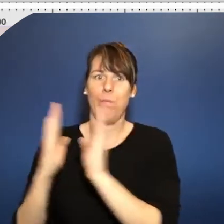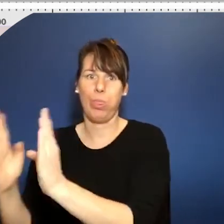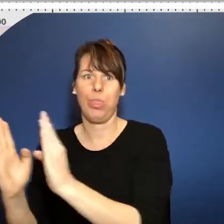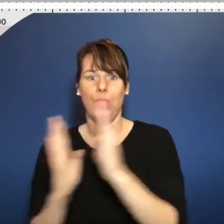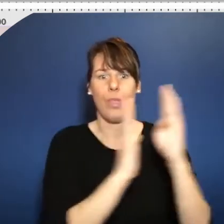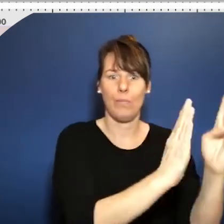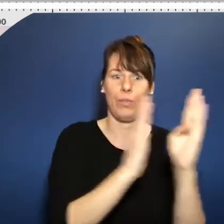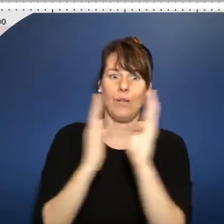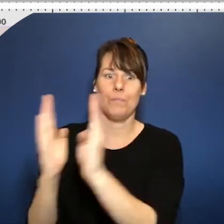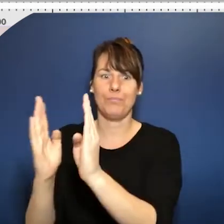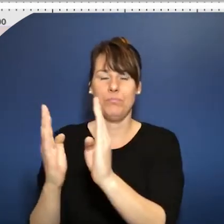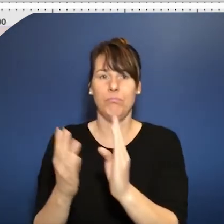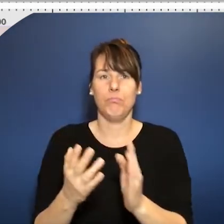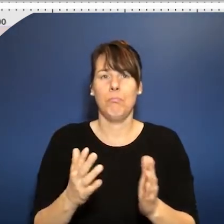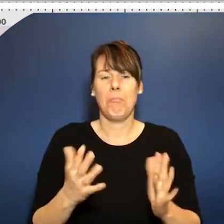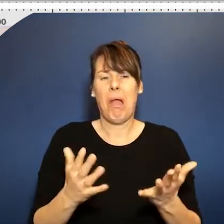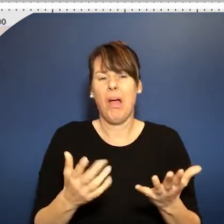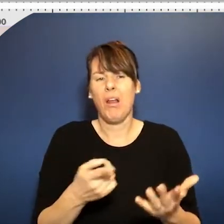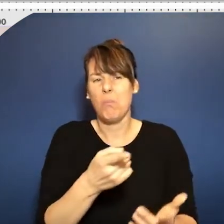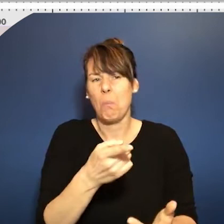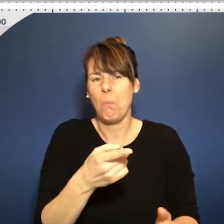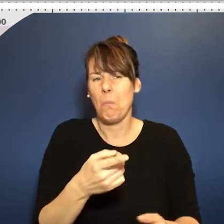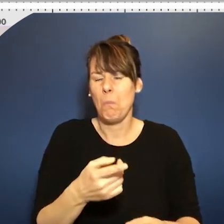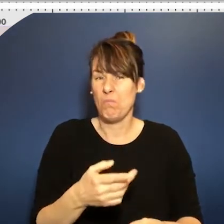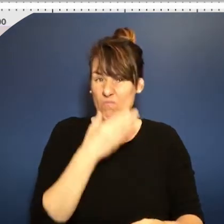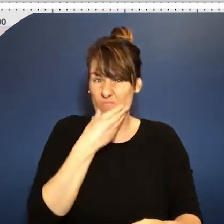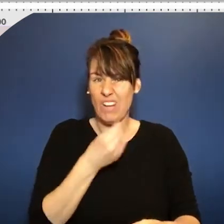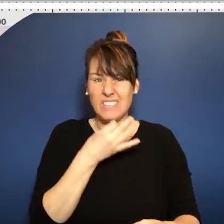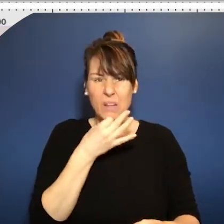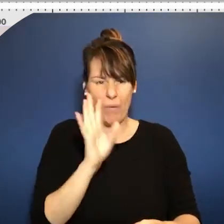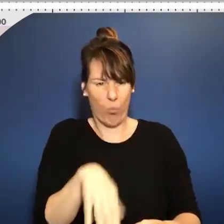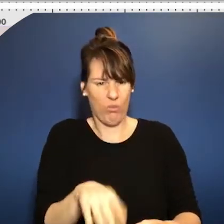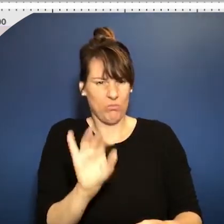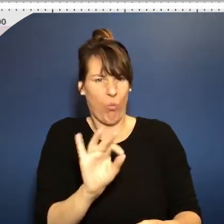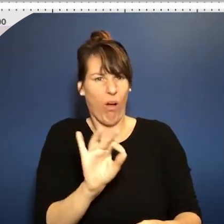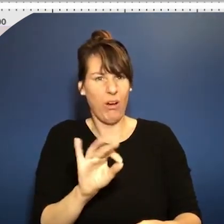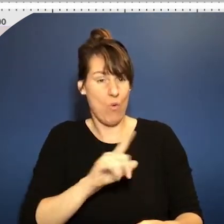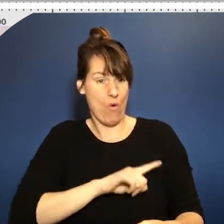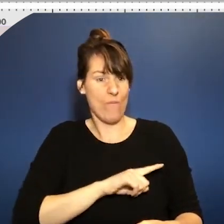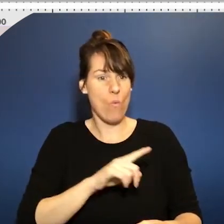But this is not something what I want. And for this example, it might seem very straightforward and simple.